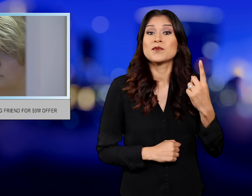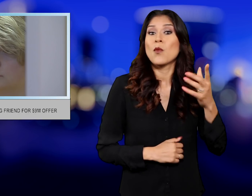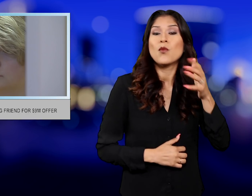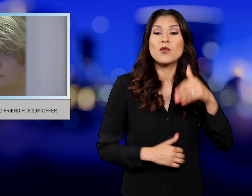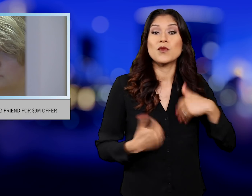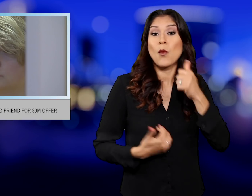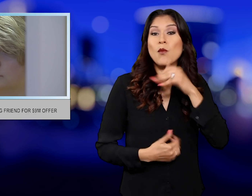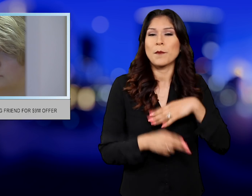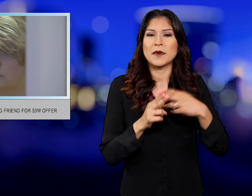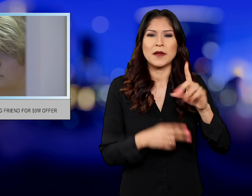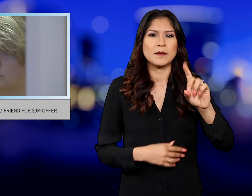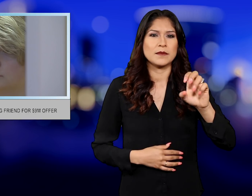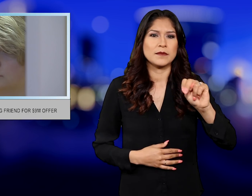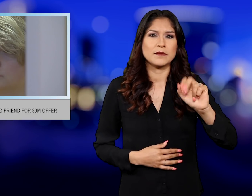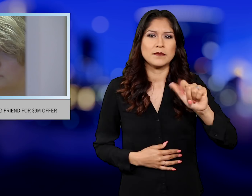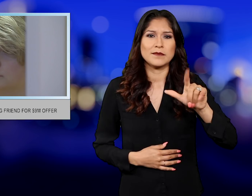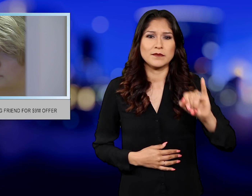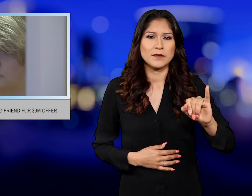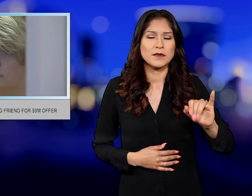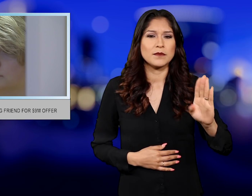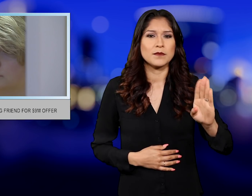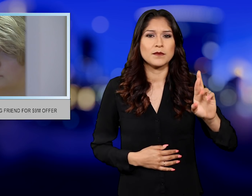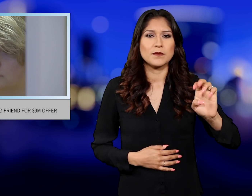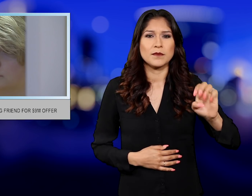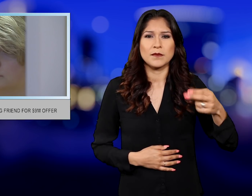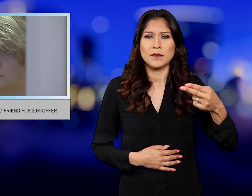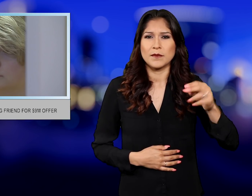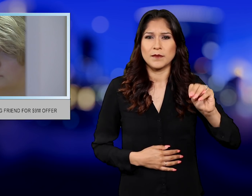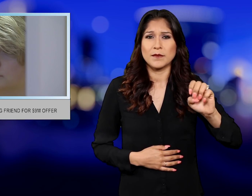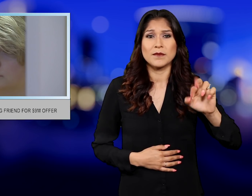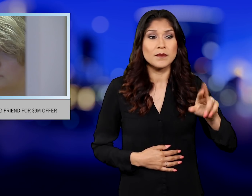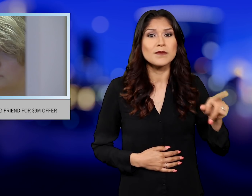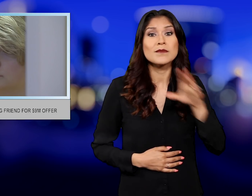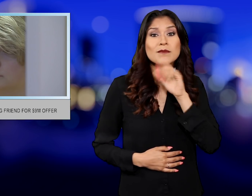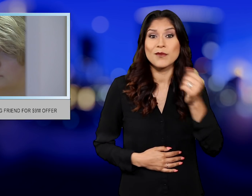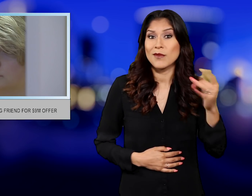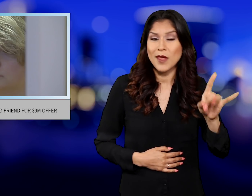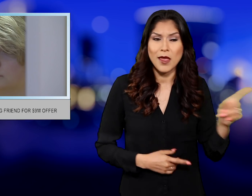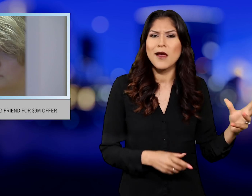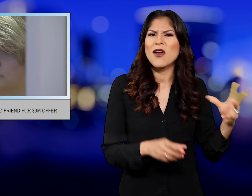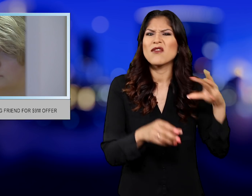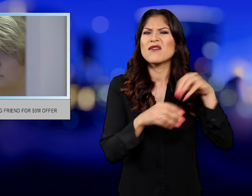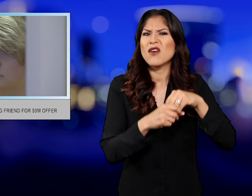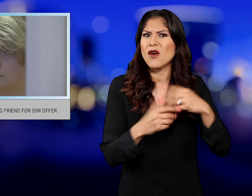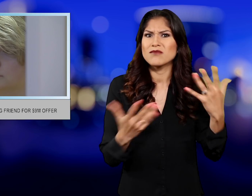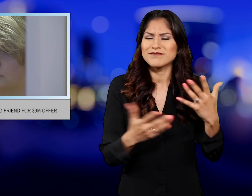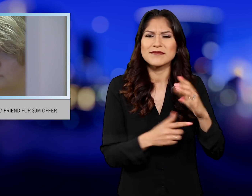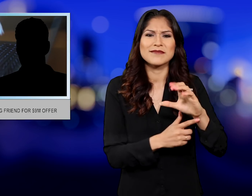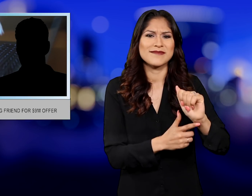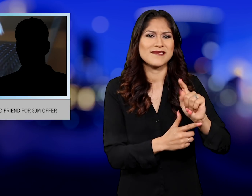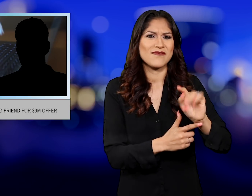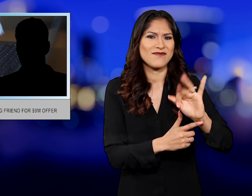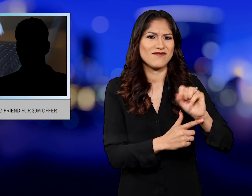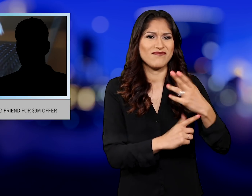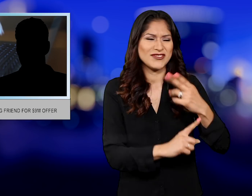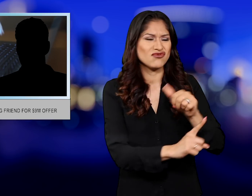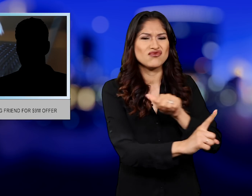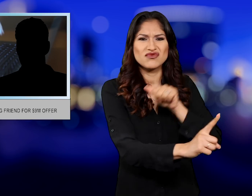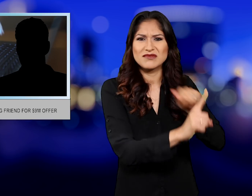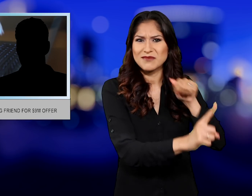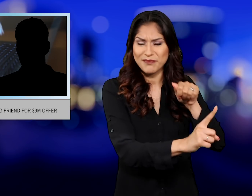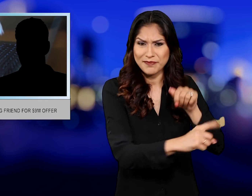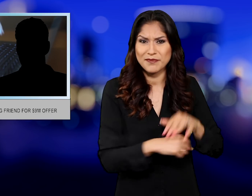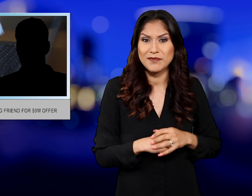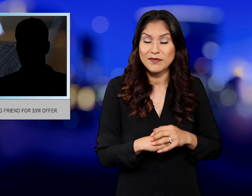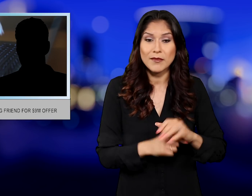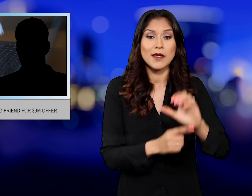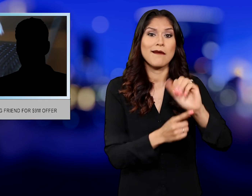18-year-old Denali Brehmer is at the center of a disturbing catfish scheme.